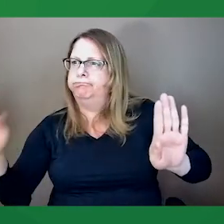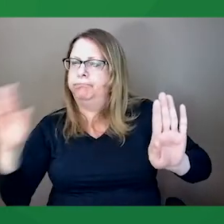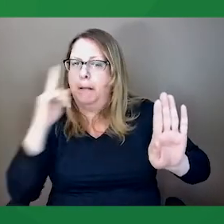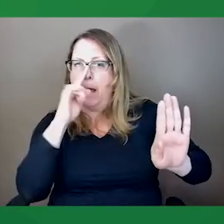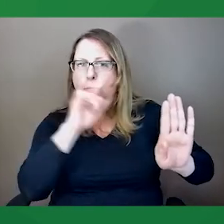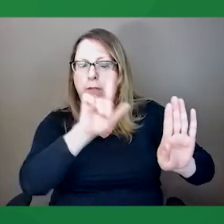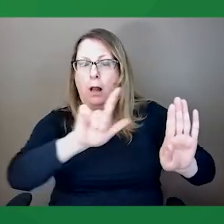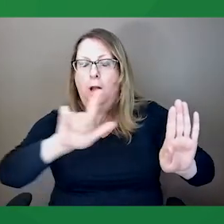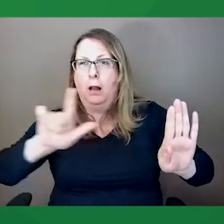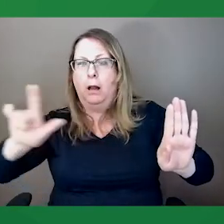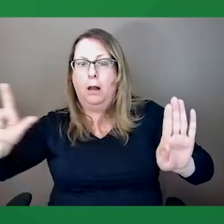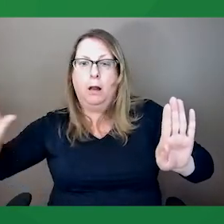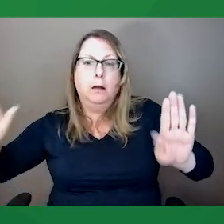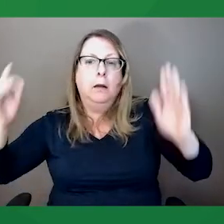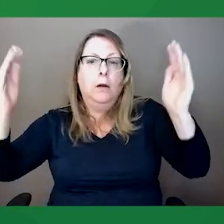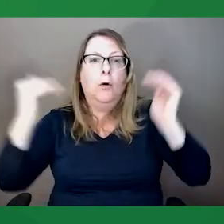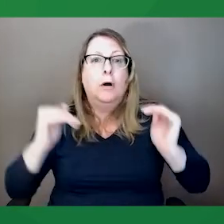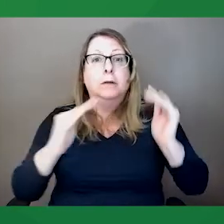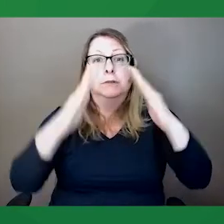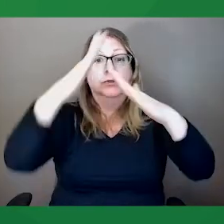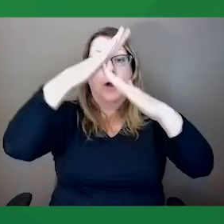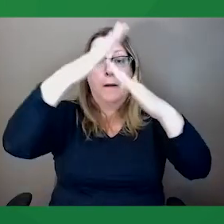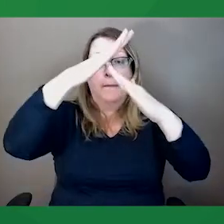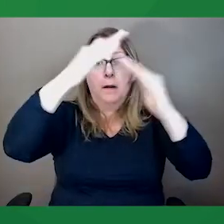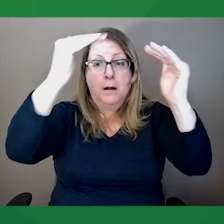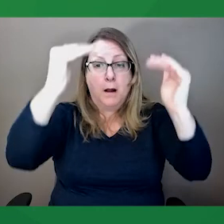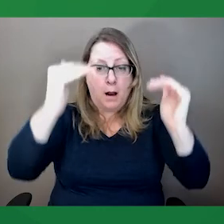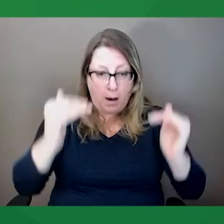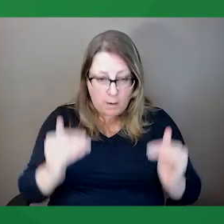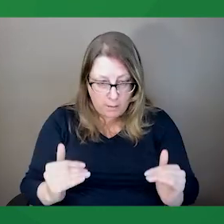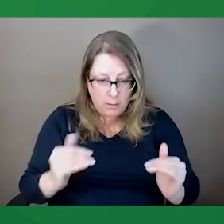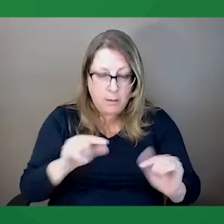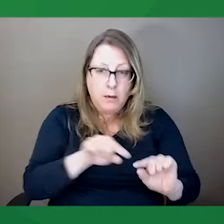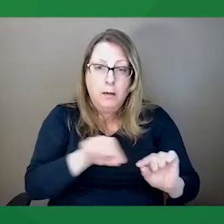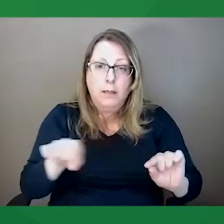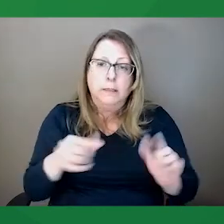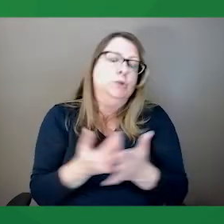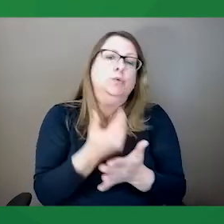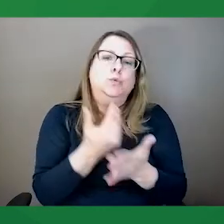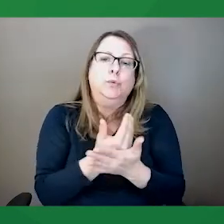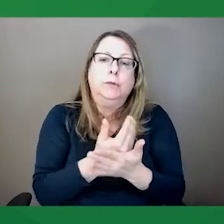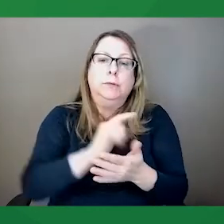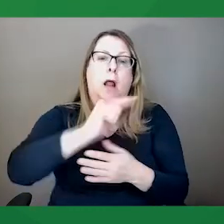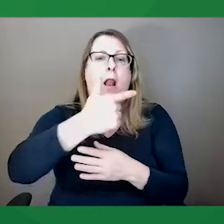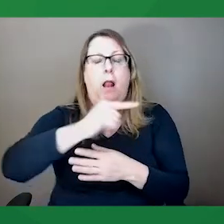of all the photos on the page? Or imagine you going from the bottom to the menu, 'cause you're tired